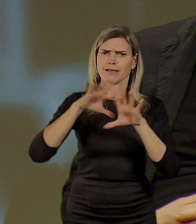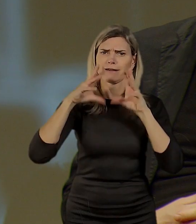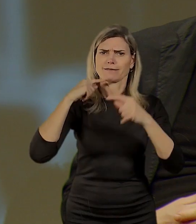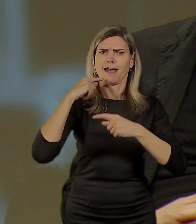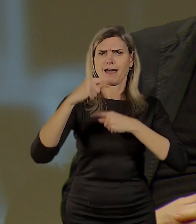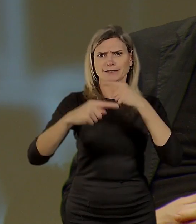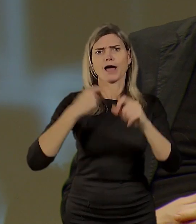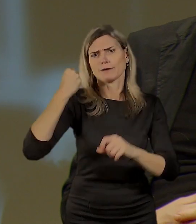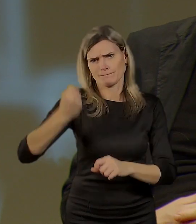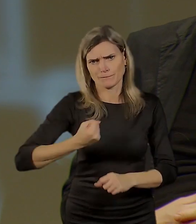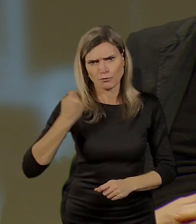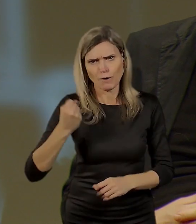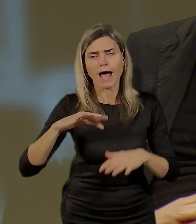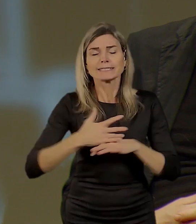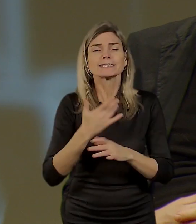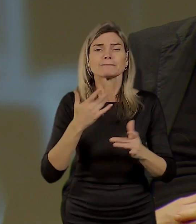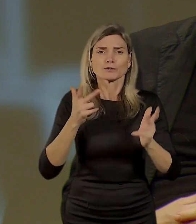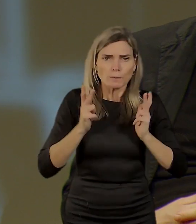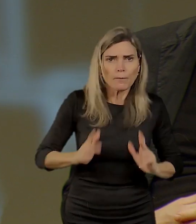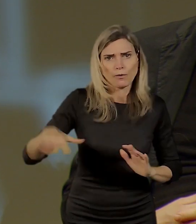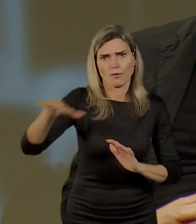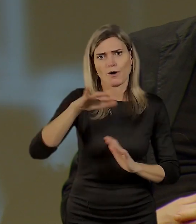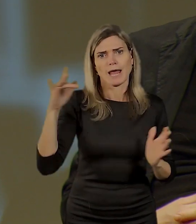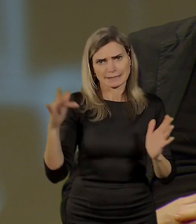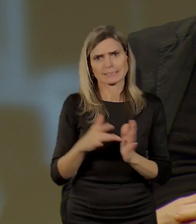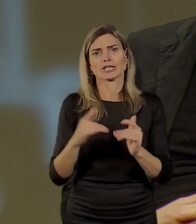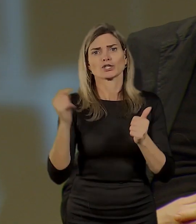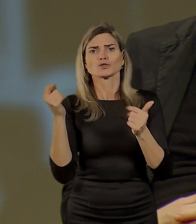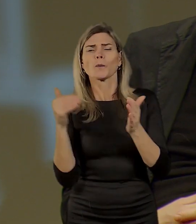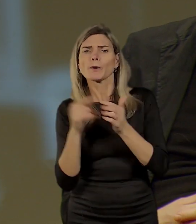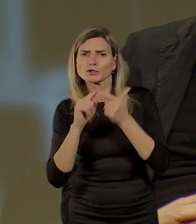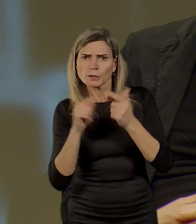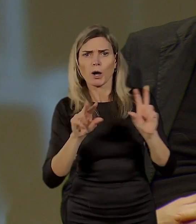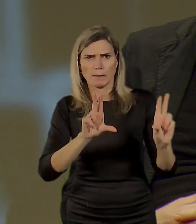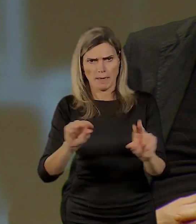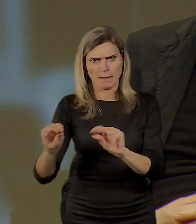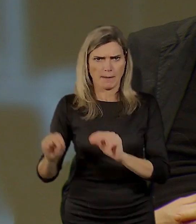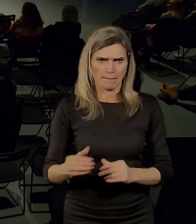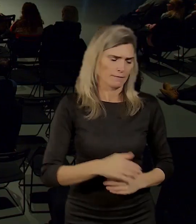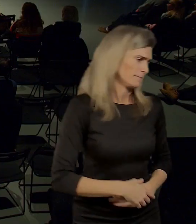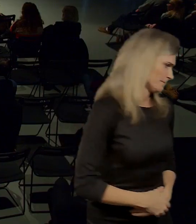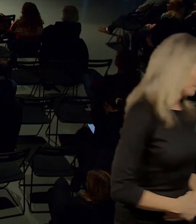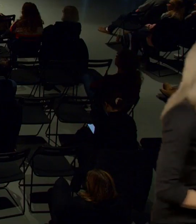Thank you, good evening. I really enjoy the project, because in a way